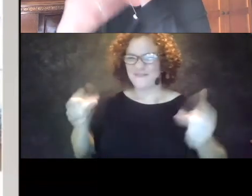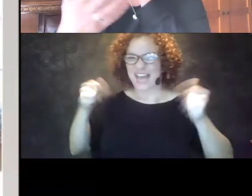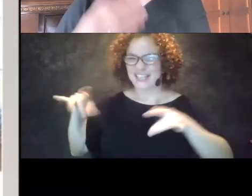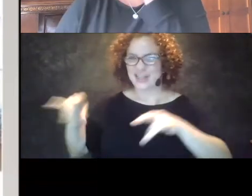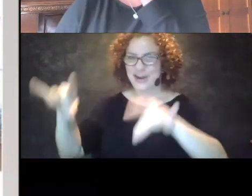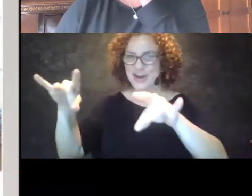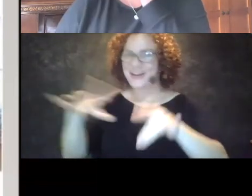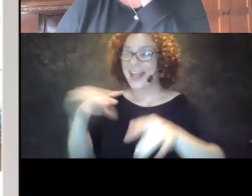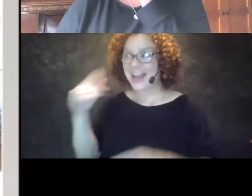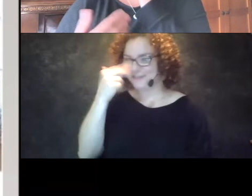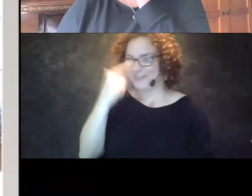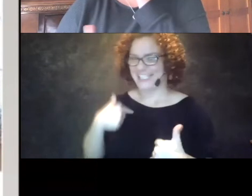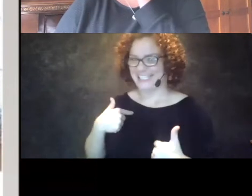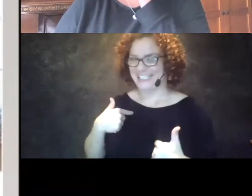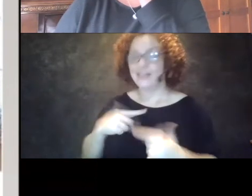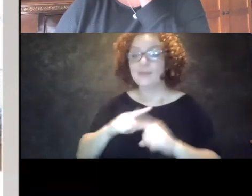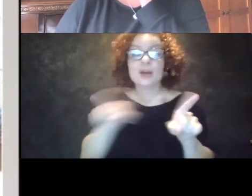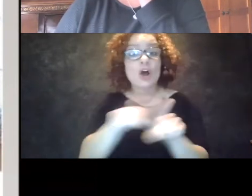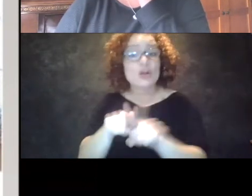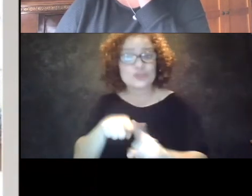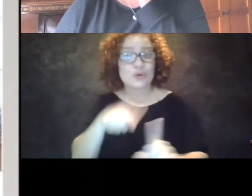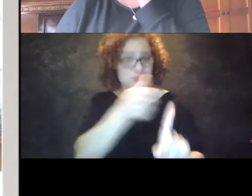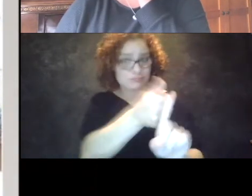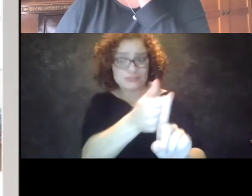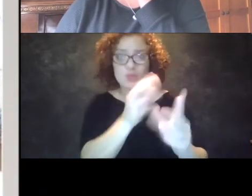talks about the fact that he has vision impairment, he wears hearing aids, things like that, and